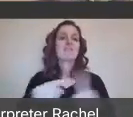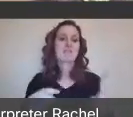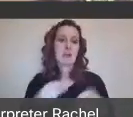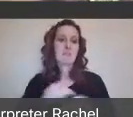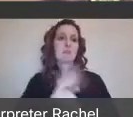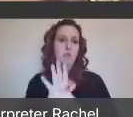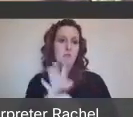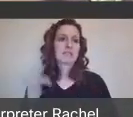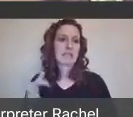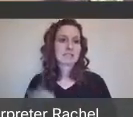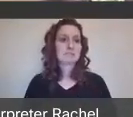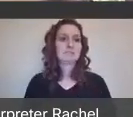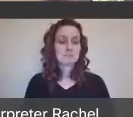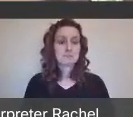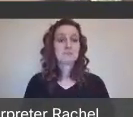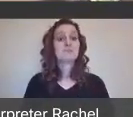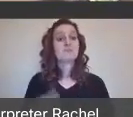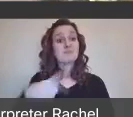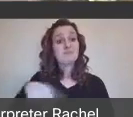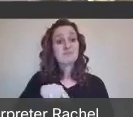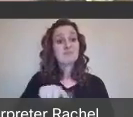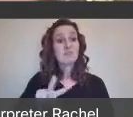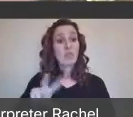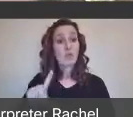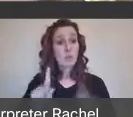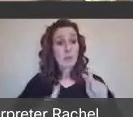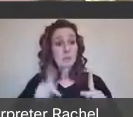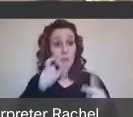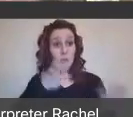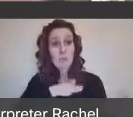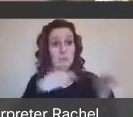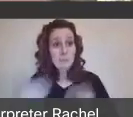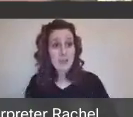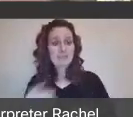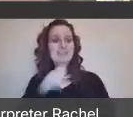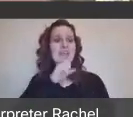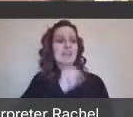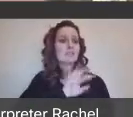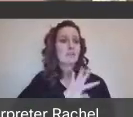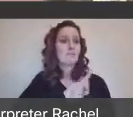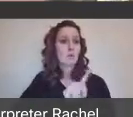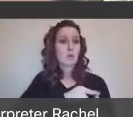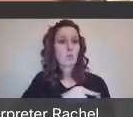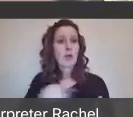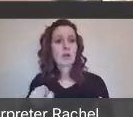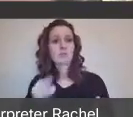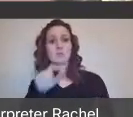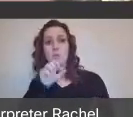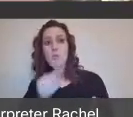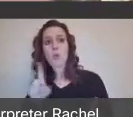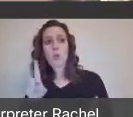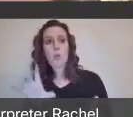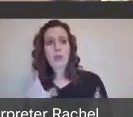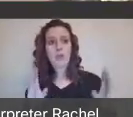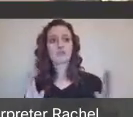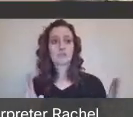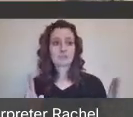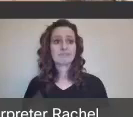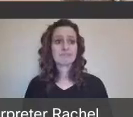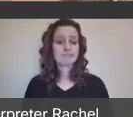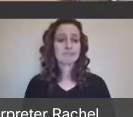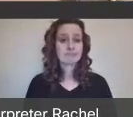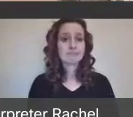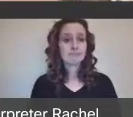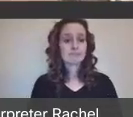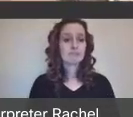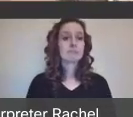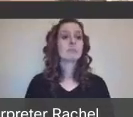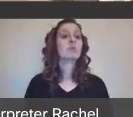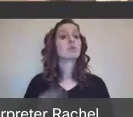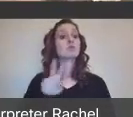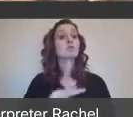These 31 individuals ranged in age from 41 years old to 100 years old. 22 died in a hospital,